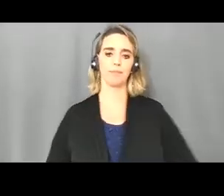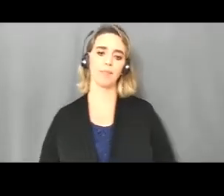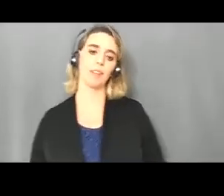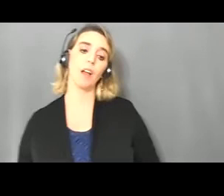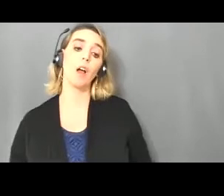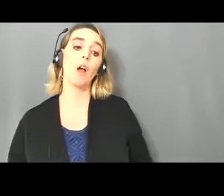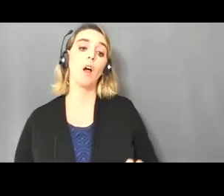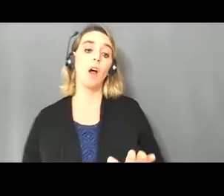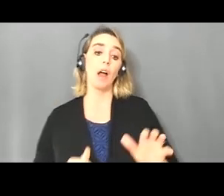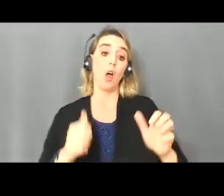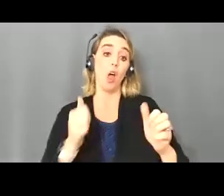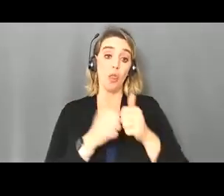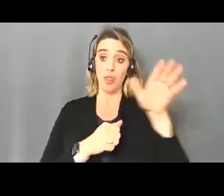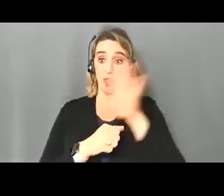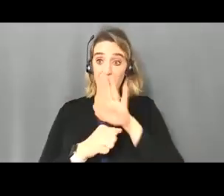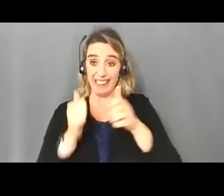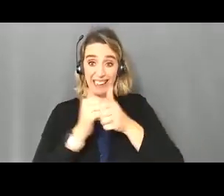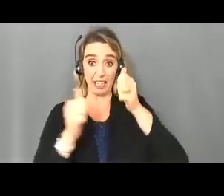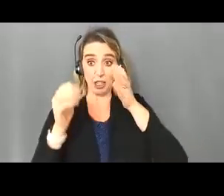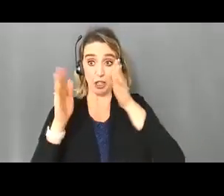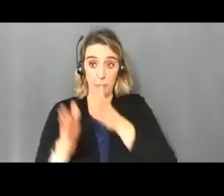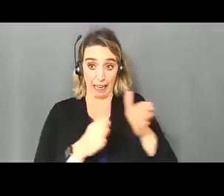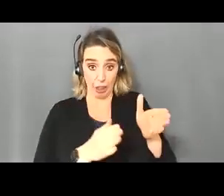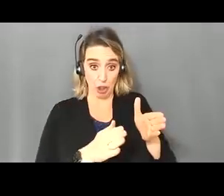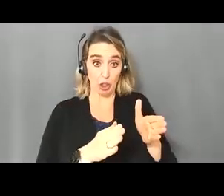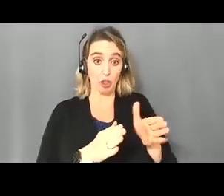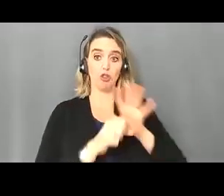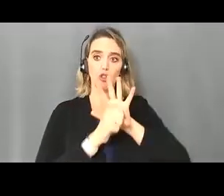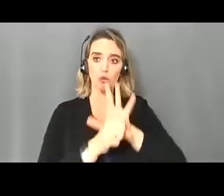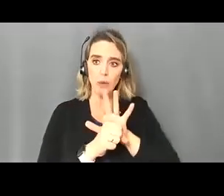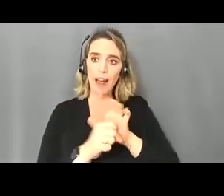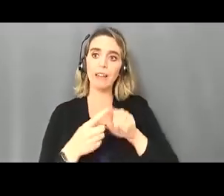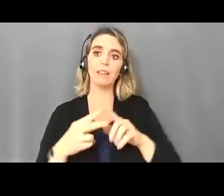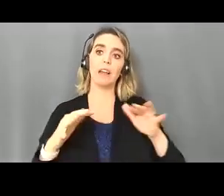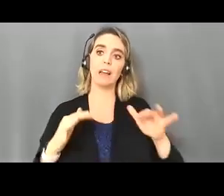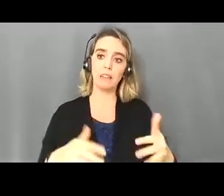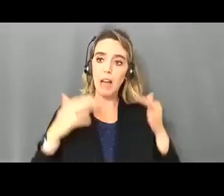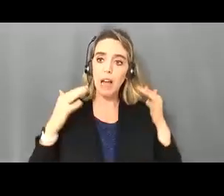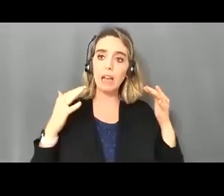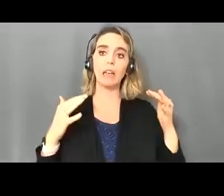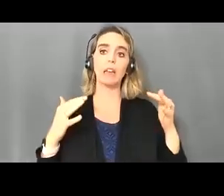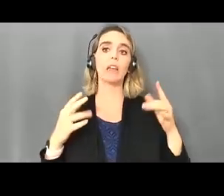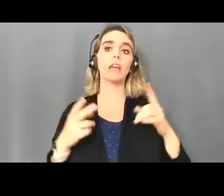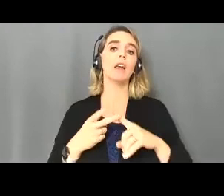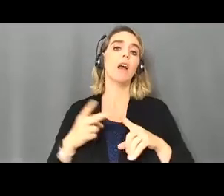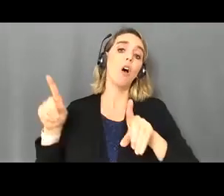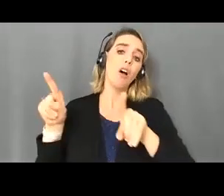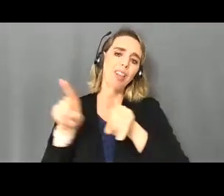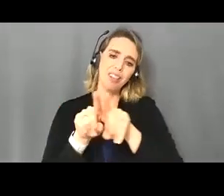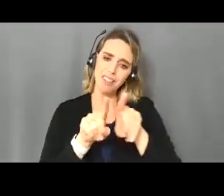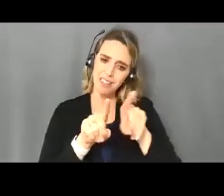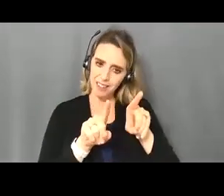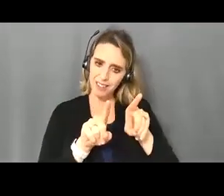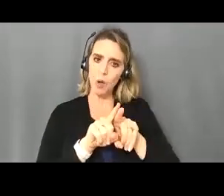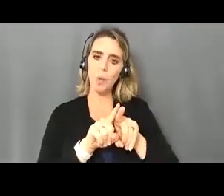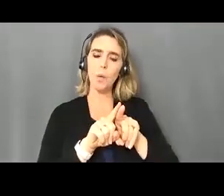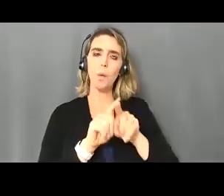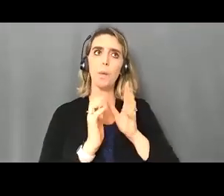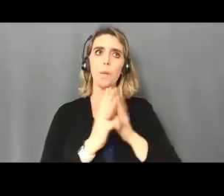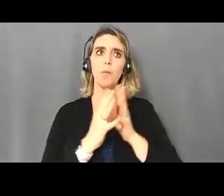and the stressors and the anxiety they have related to any diagnosis. But it's also about equipping patients